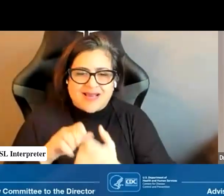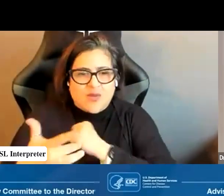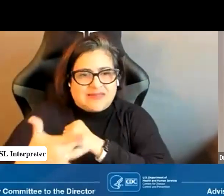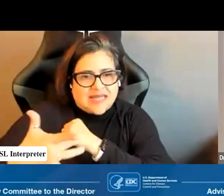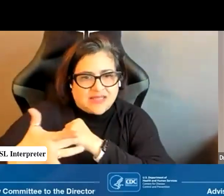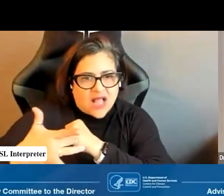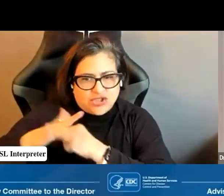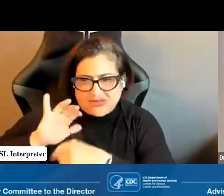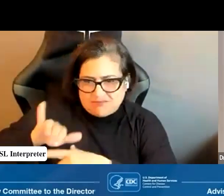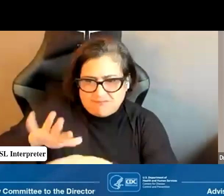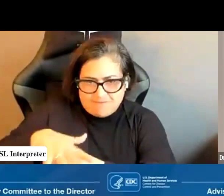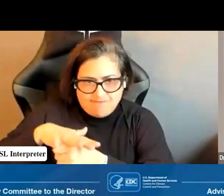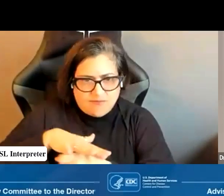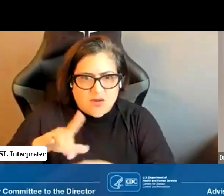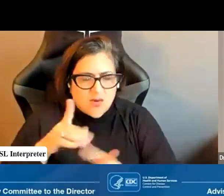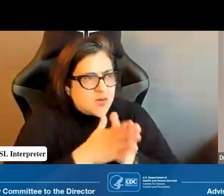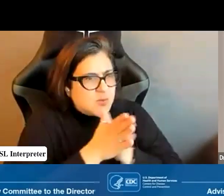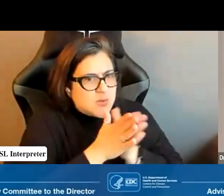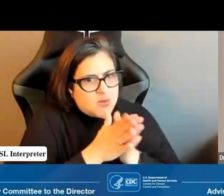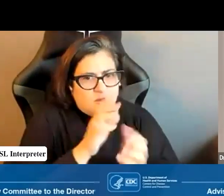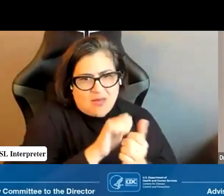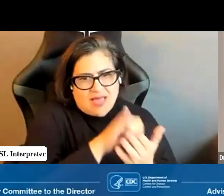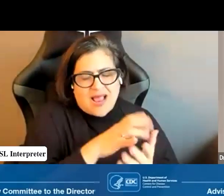And there's a direct analogy of kind of like moving things over.